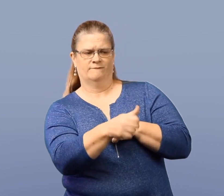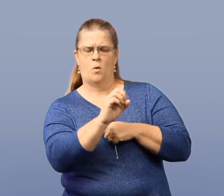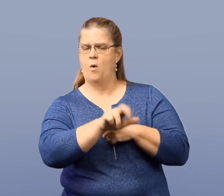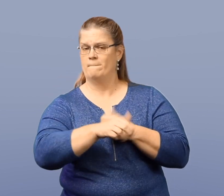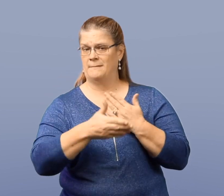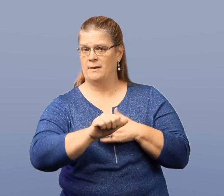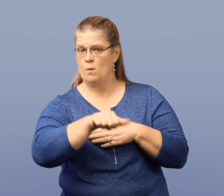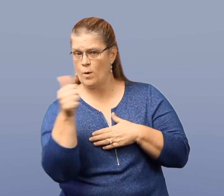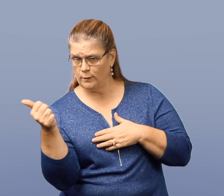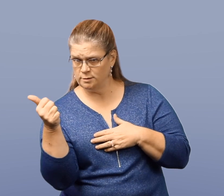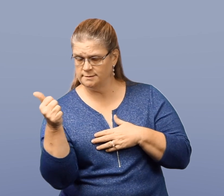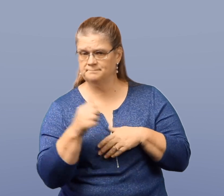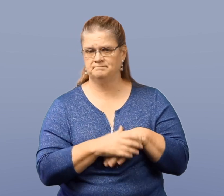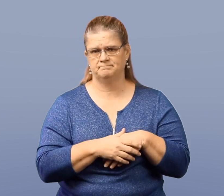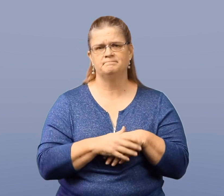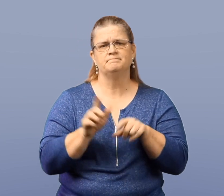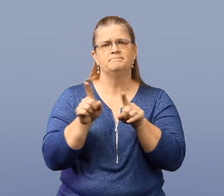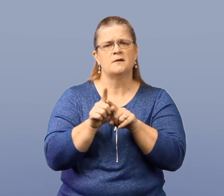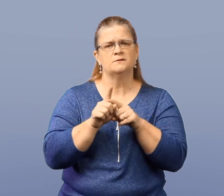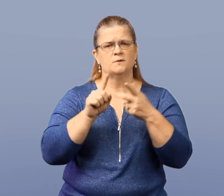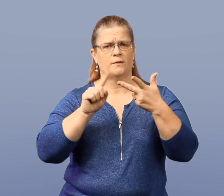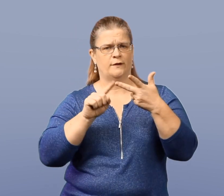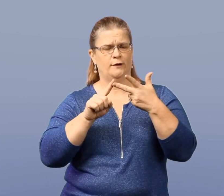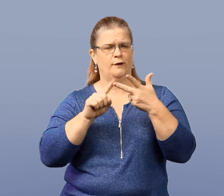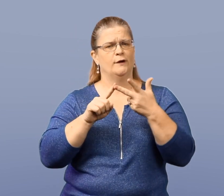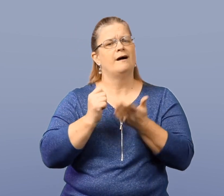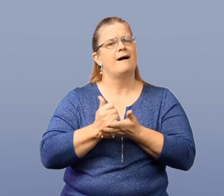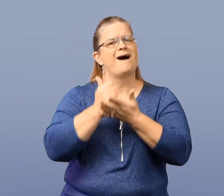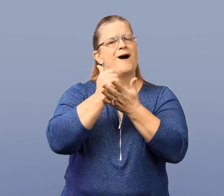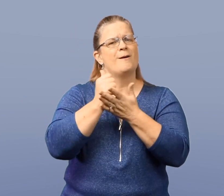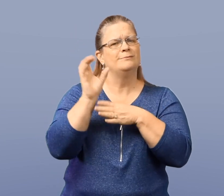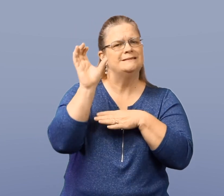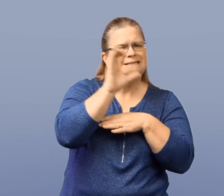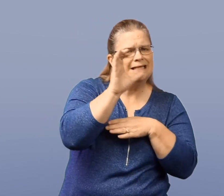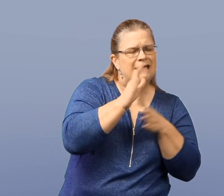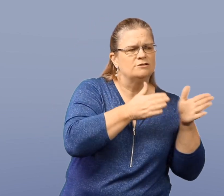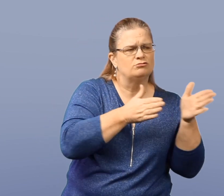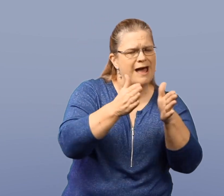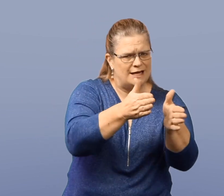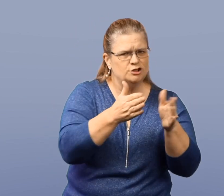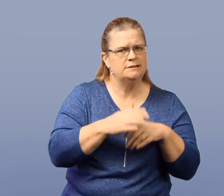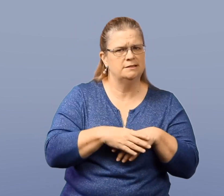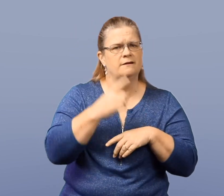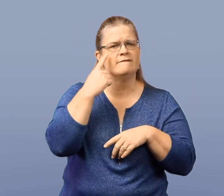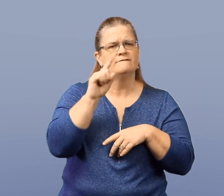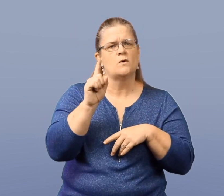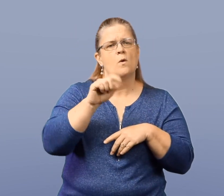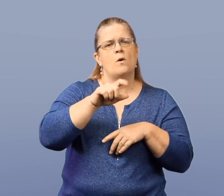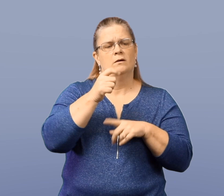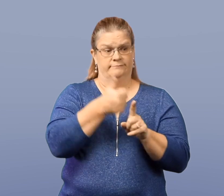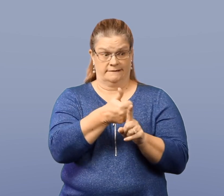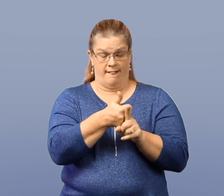or perhaps others, as well as help seeking strategies for themselves and others,